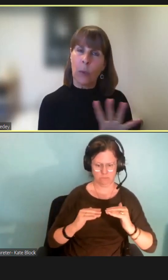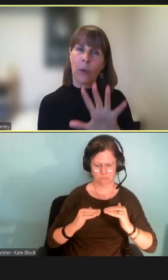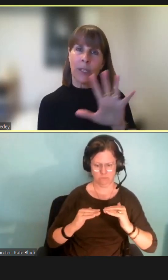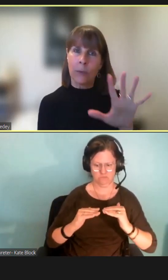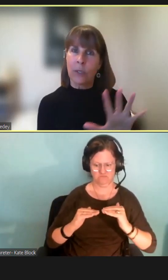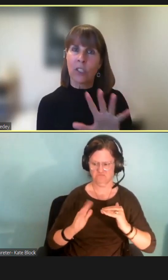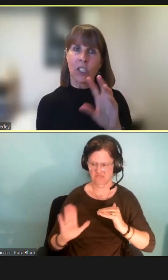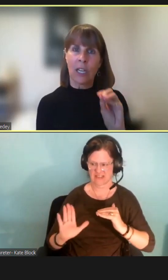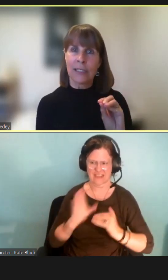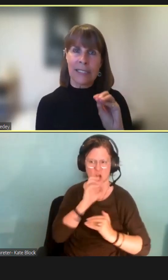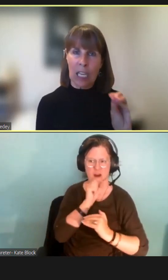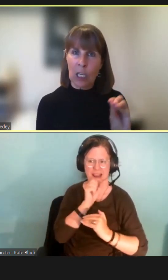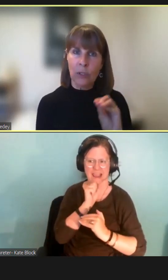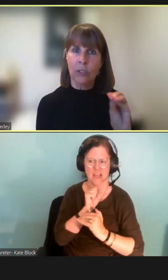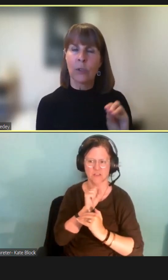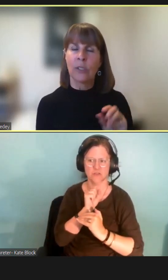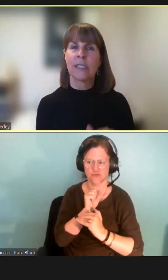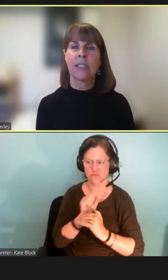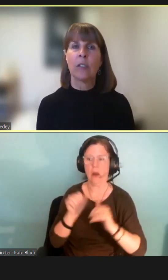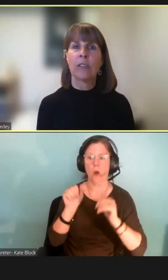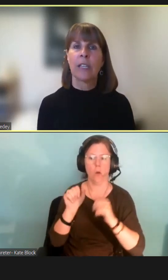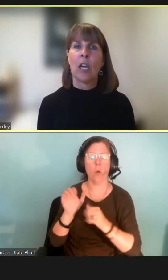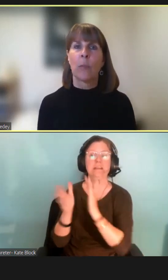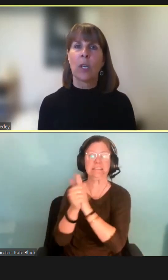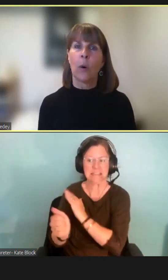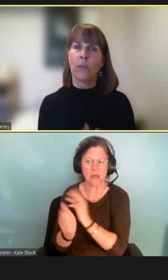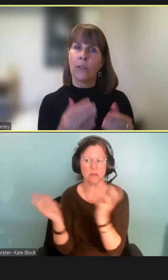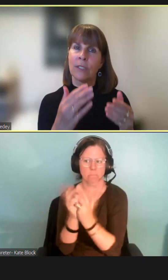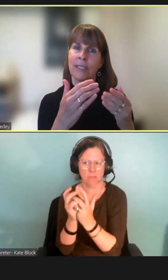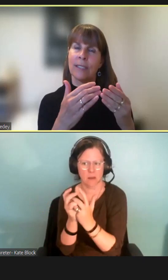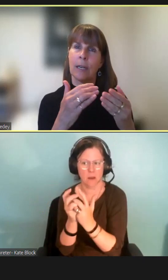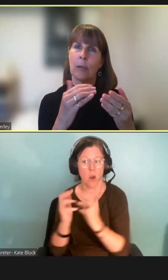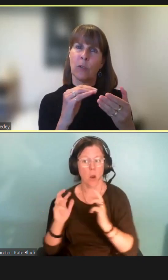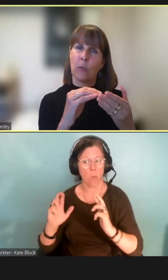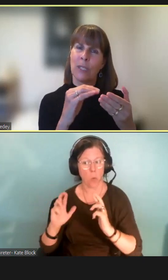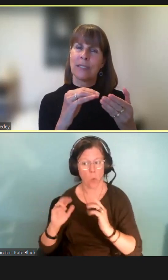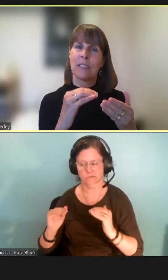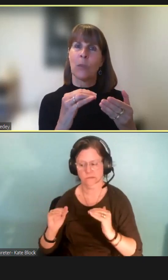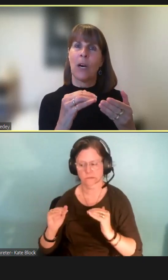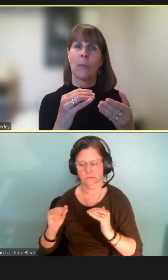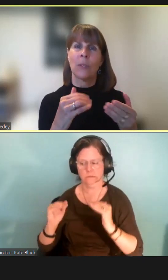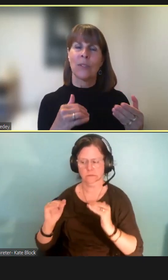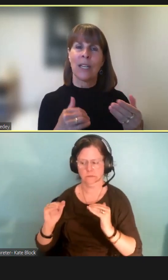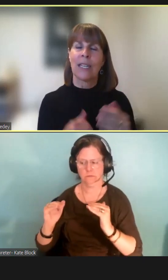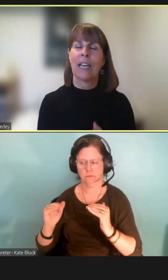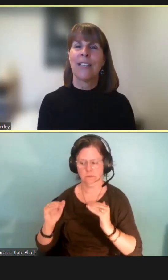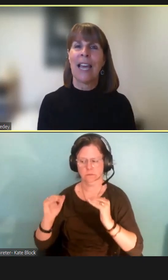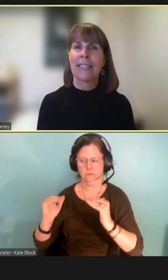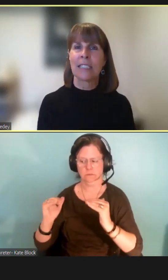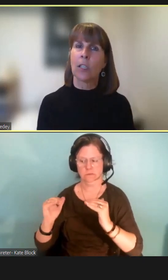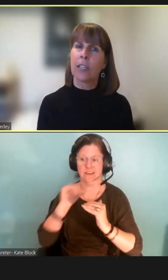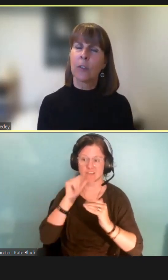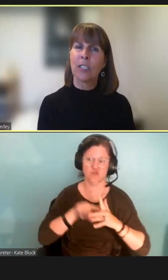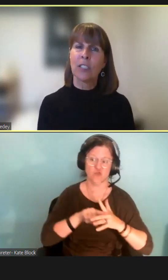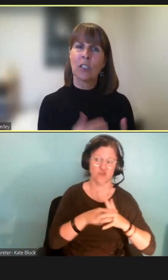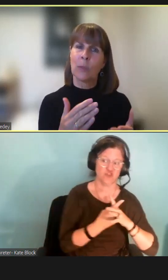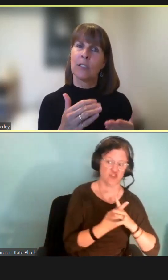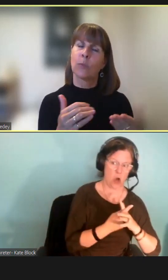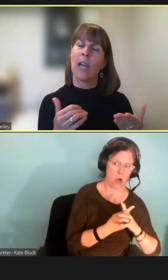point where the child is able to do the skills but hopefully um you picked a spot where you're not going to have to ask a lot of questions because rather